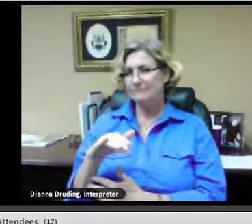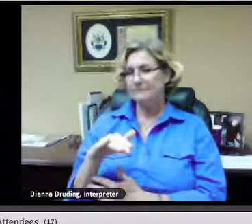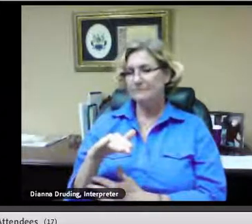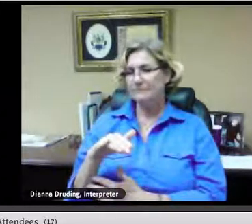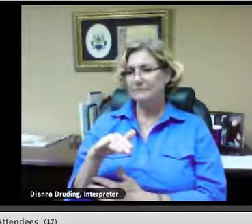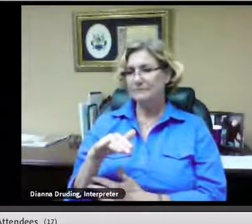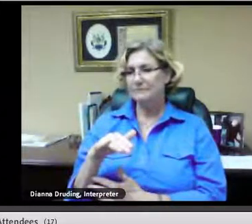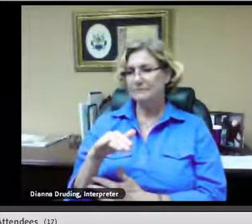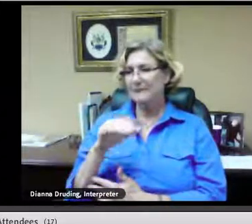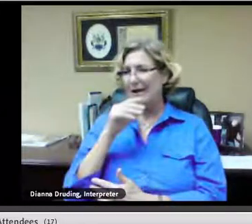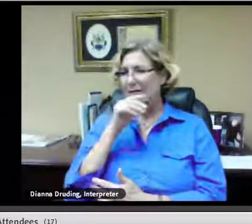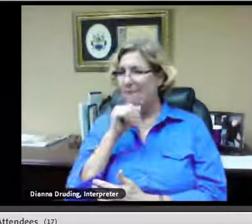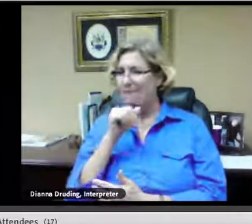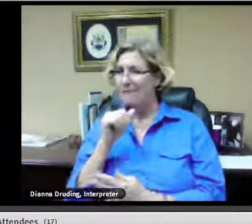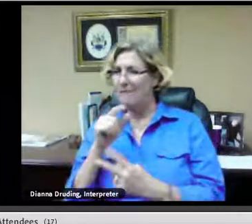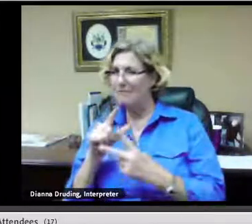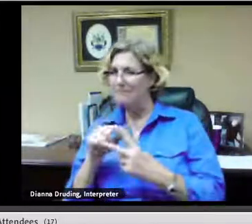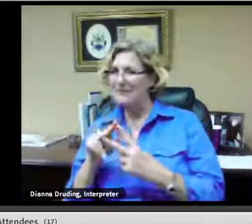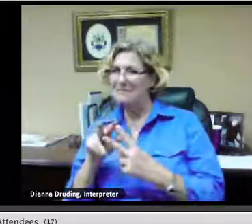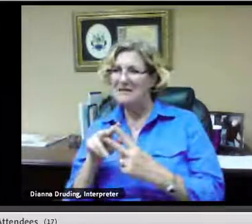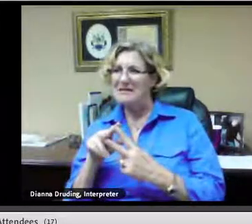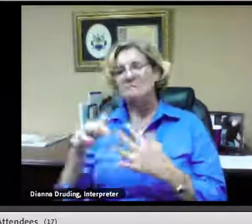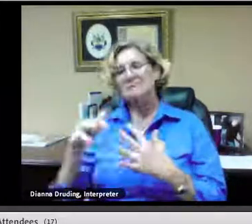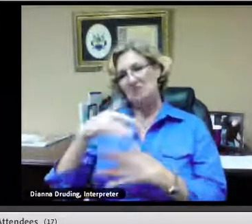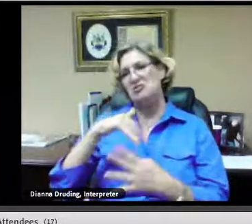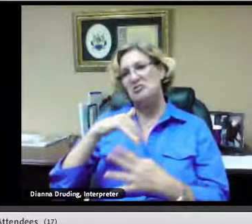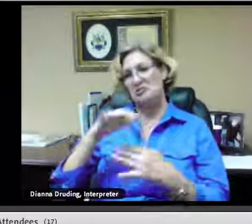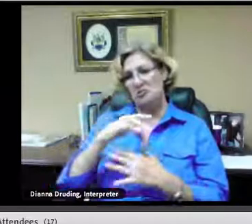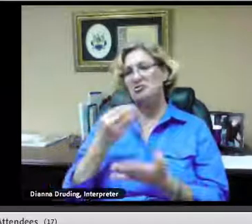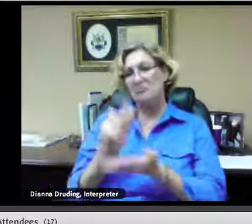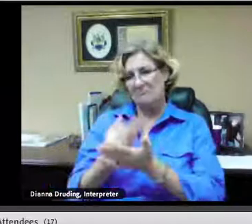both African-American, near and dear to my heart.